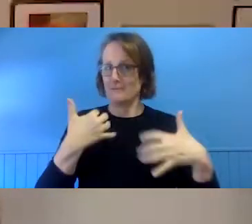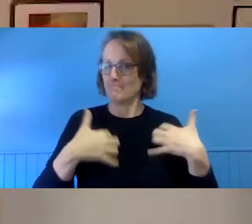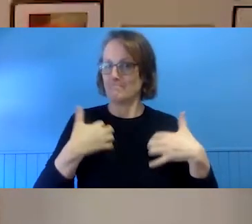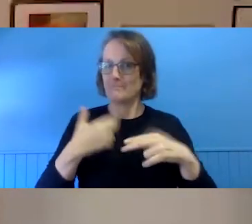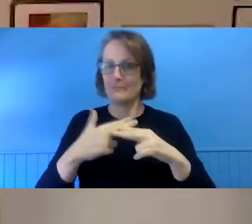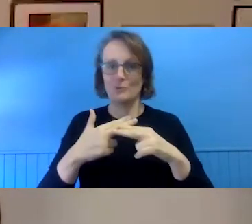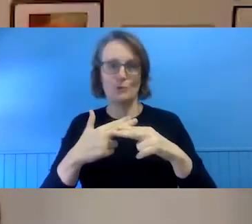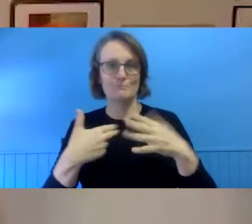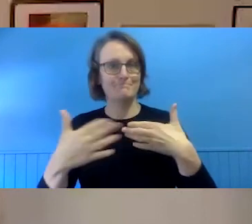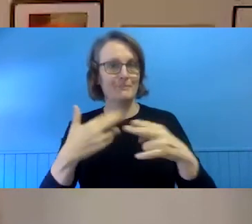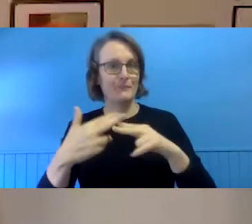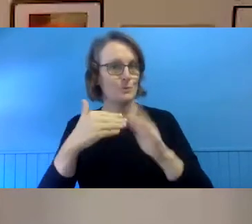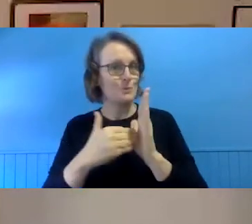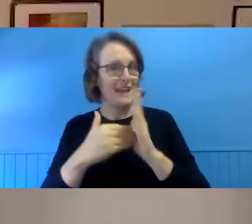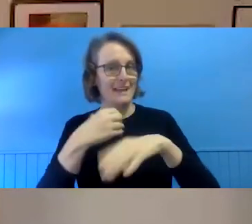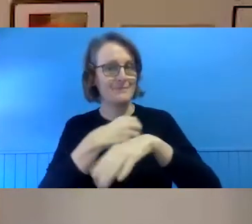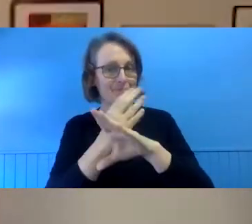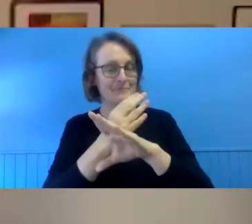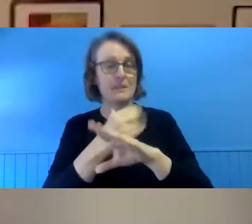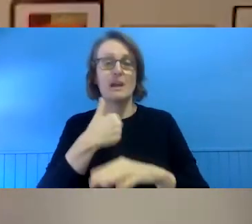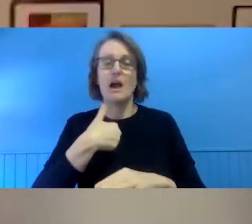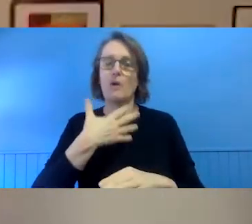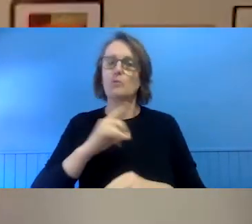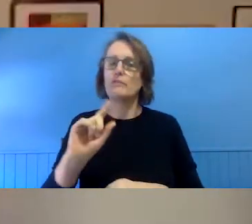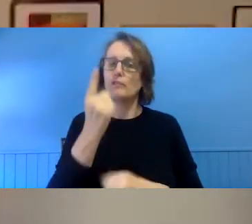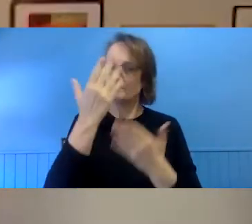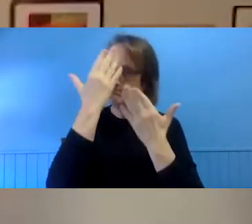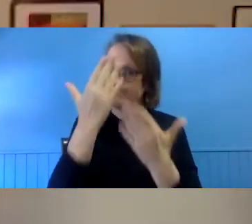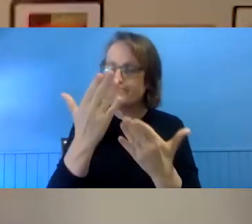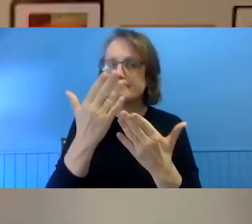First, I would like to begin by acknowledging the many traditional